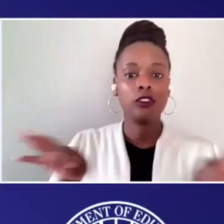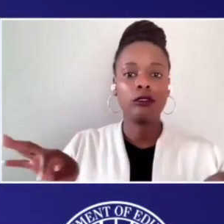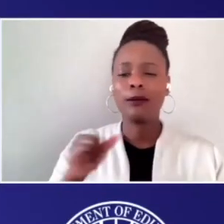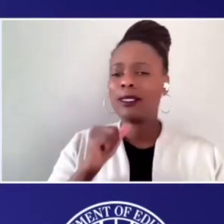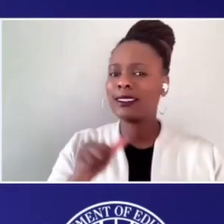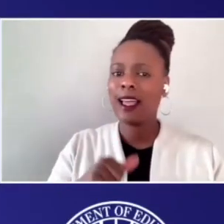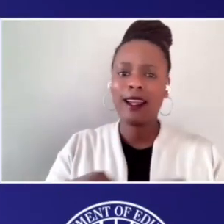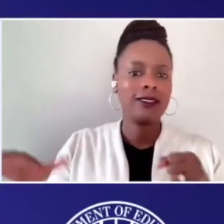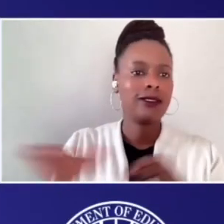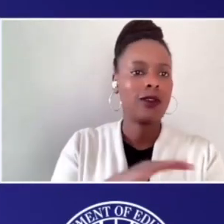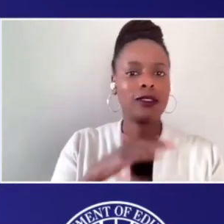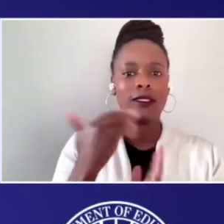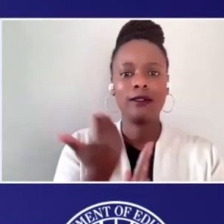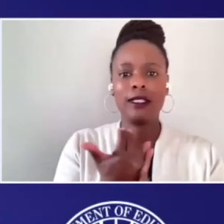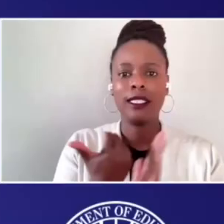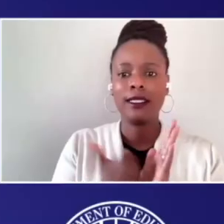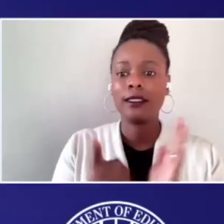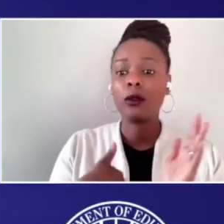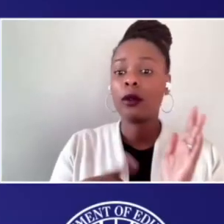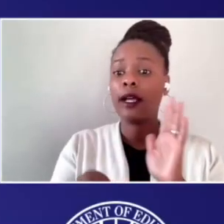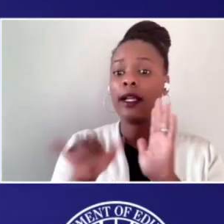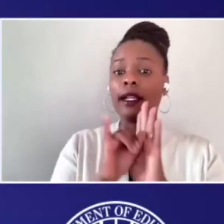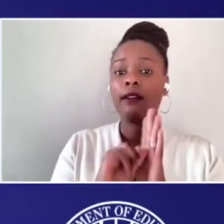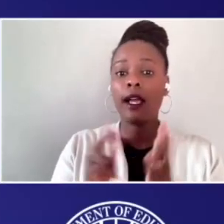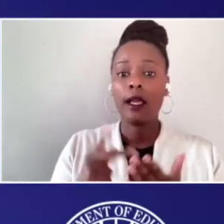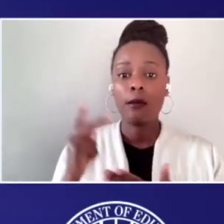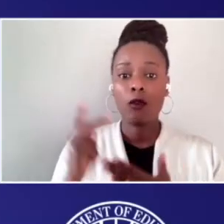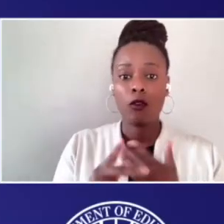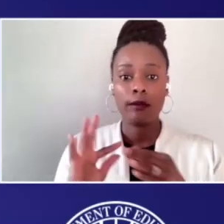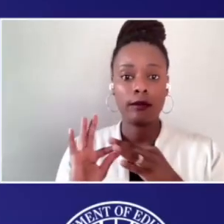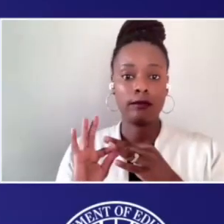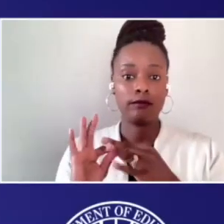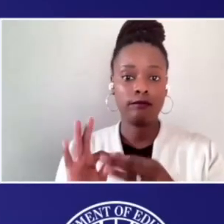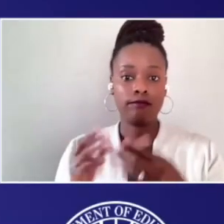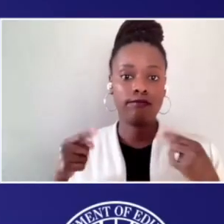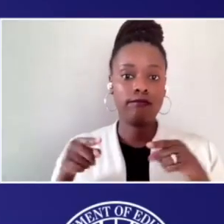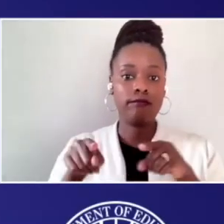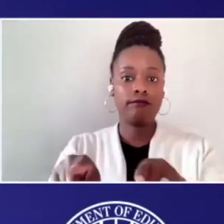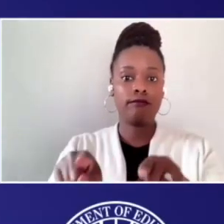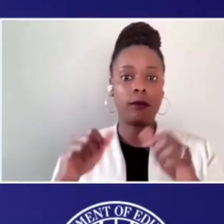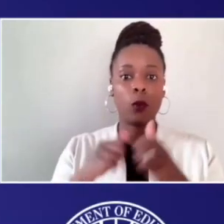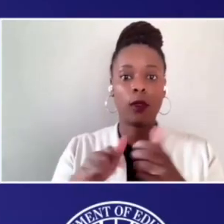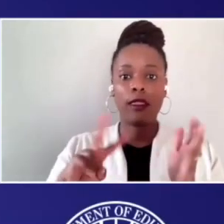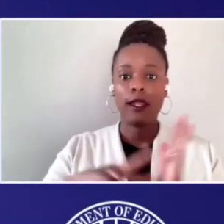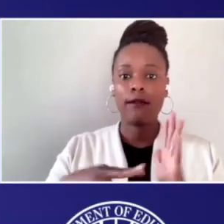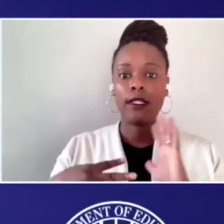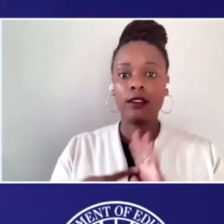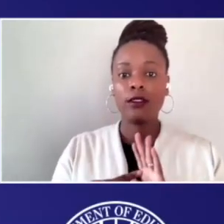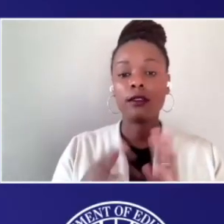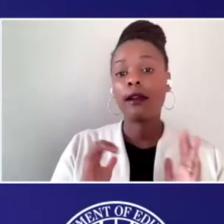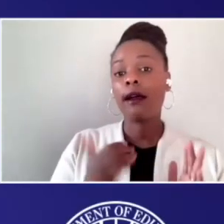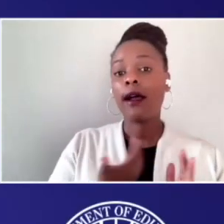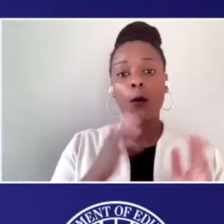We've identified the programs that are aligned with these definitions, and what we plan to do is allow that to be